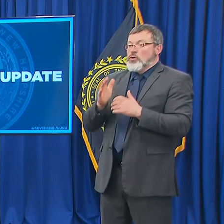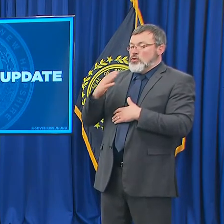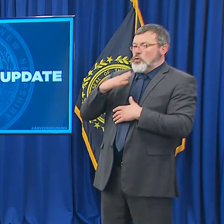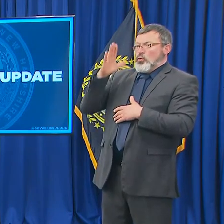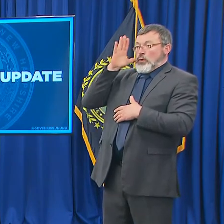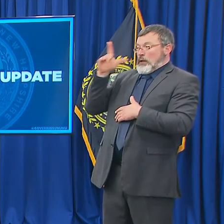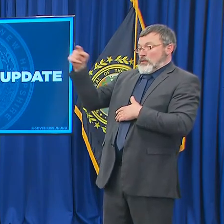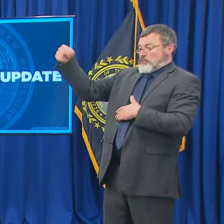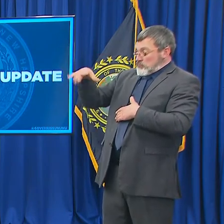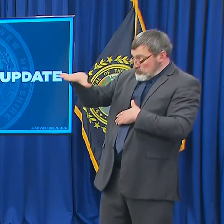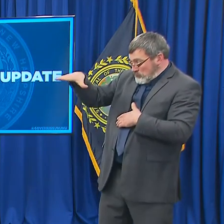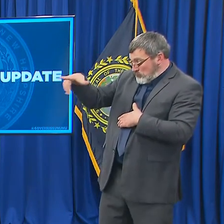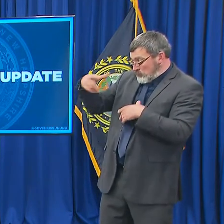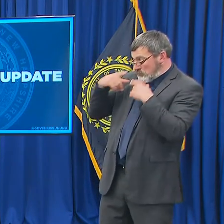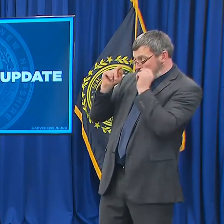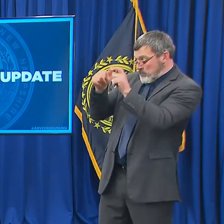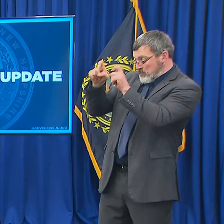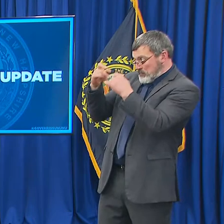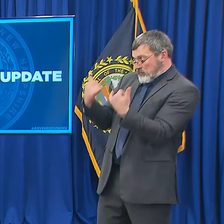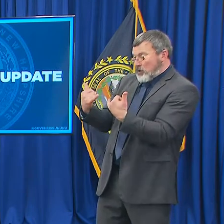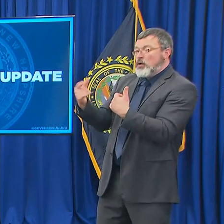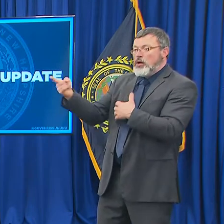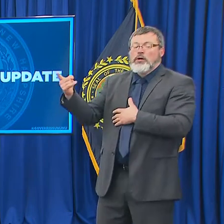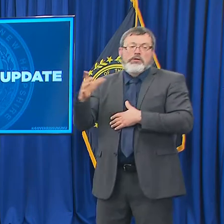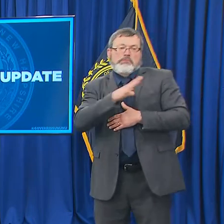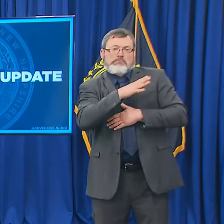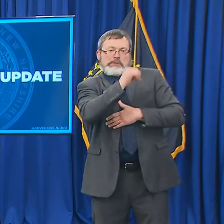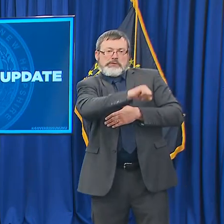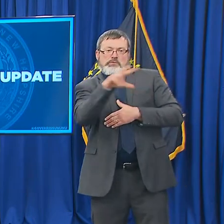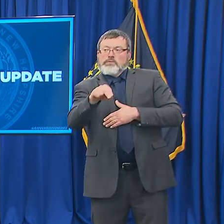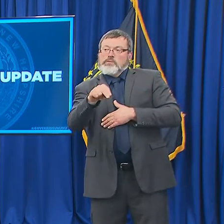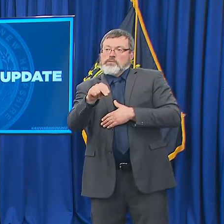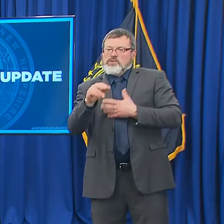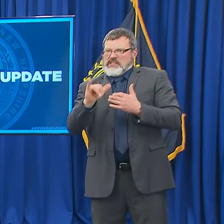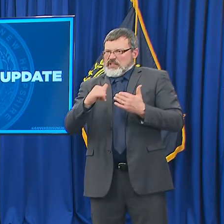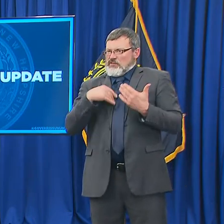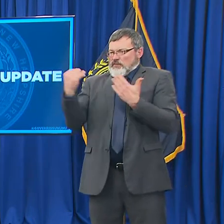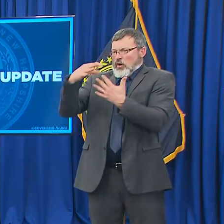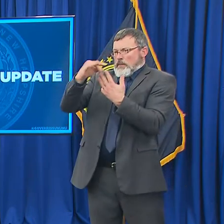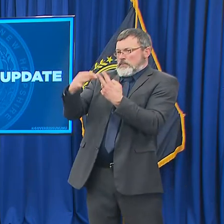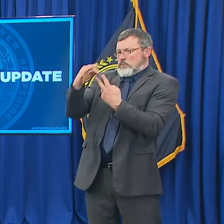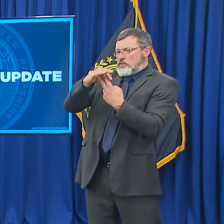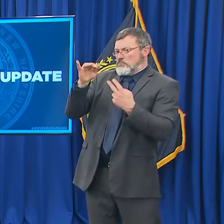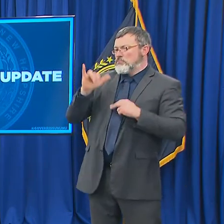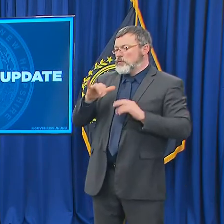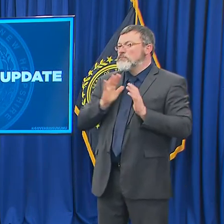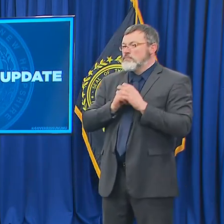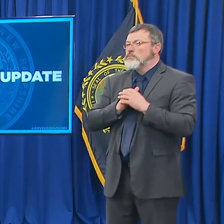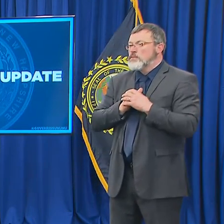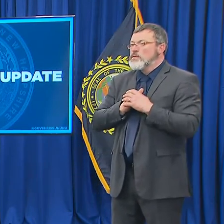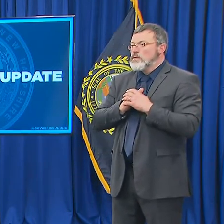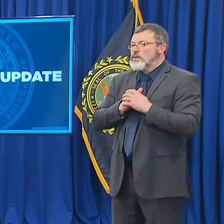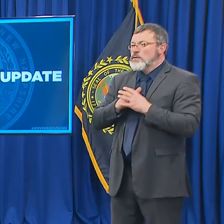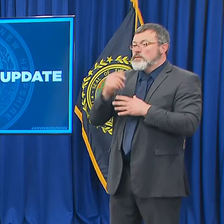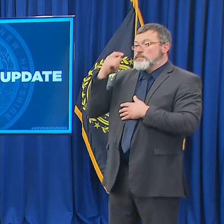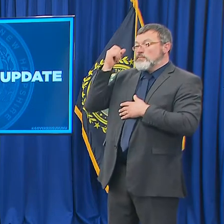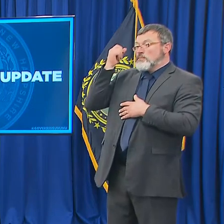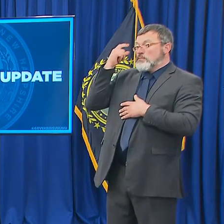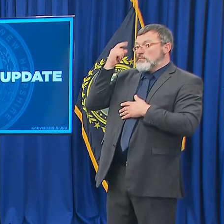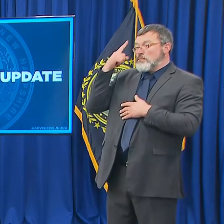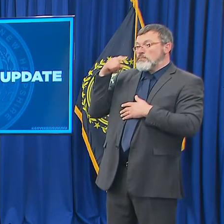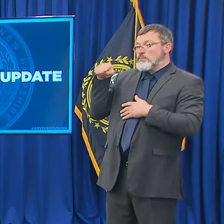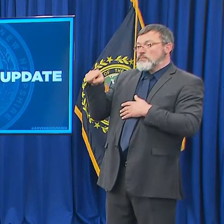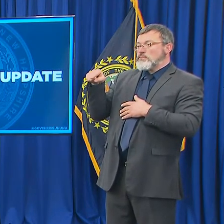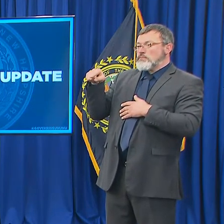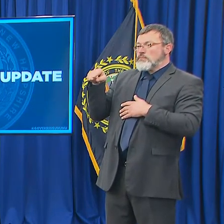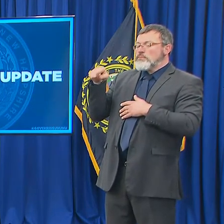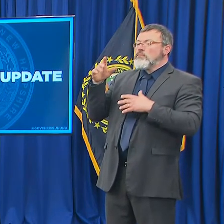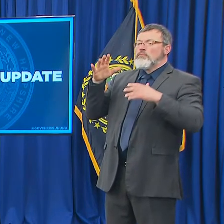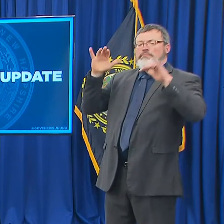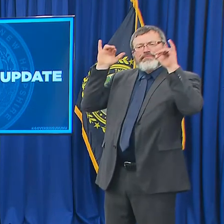Thank you Craig.